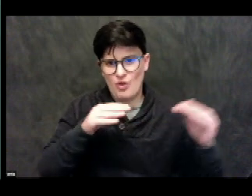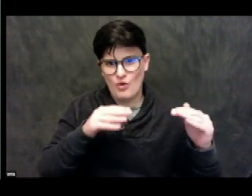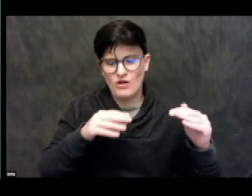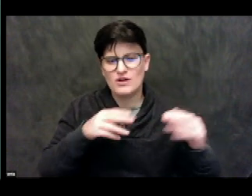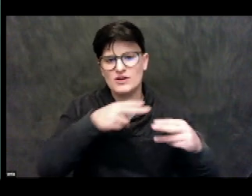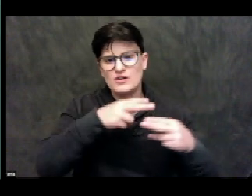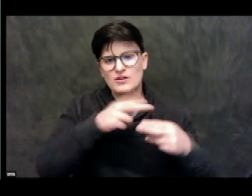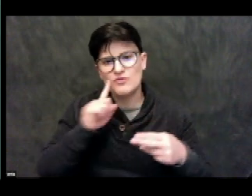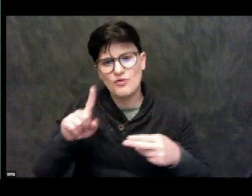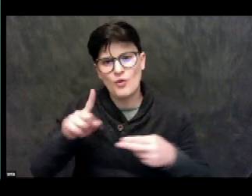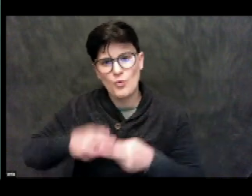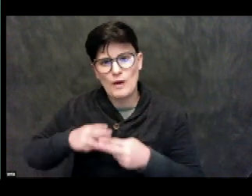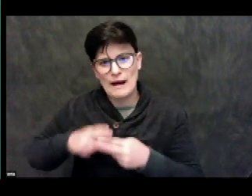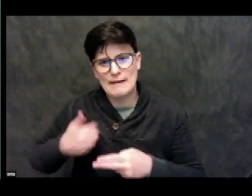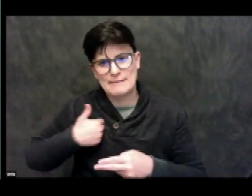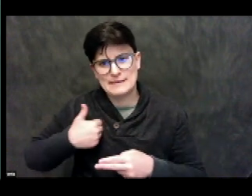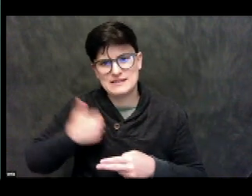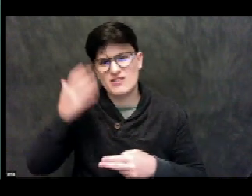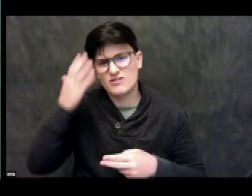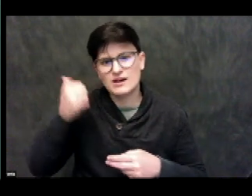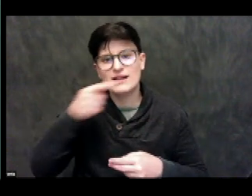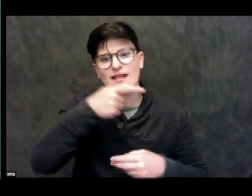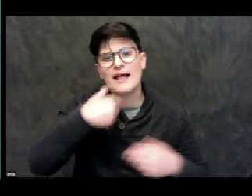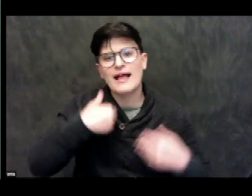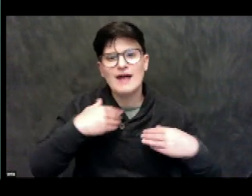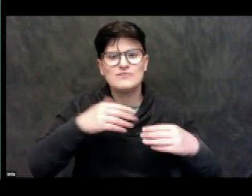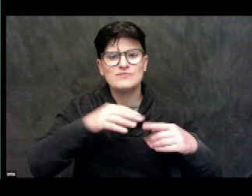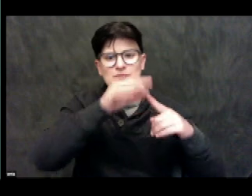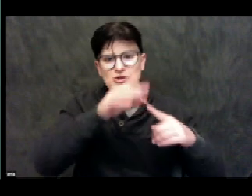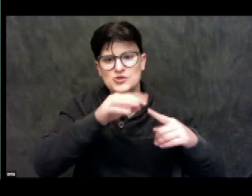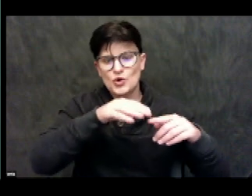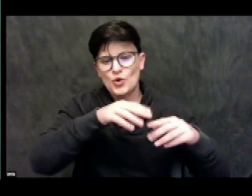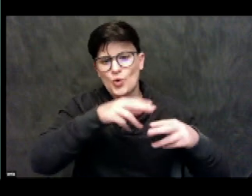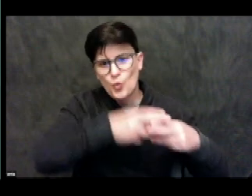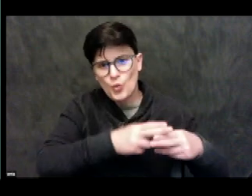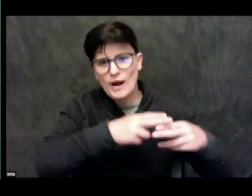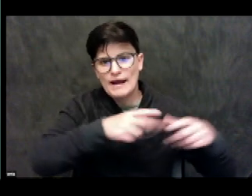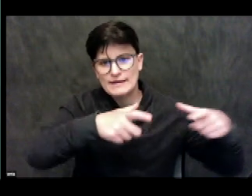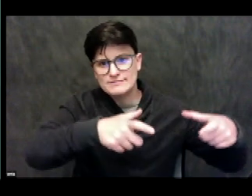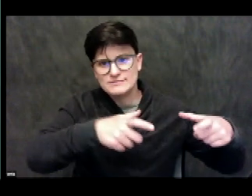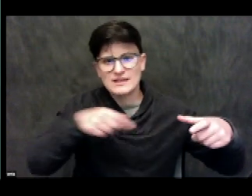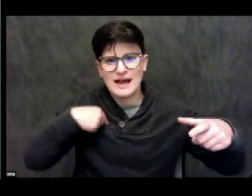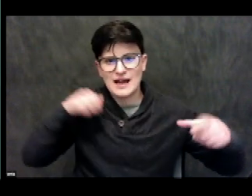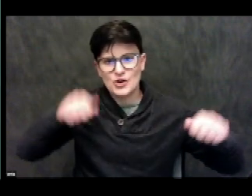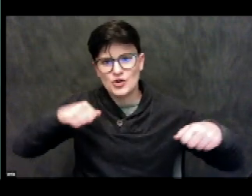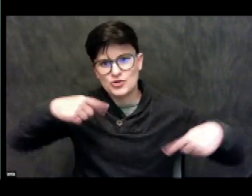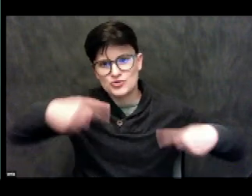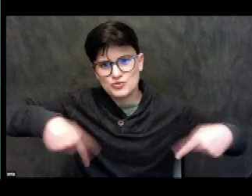either roll my wheelchair onto or I actually just stood up and was able to hold